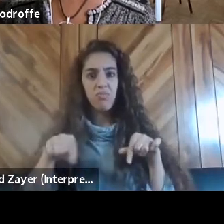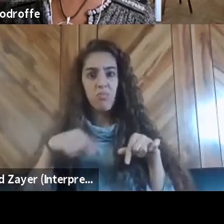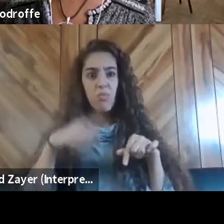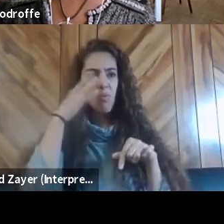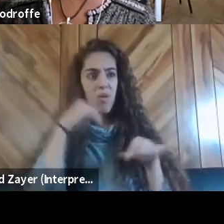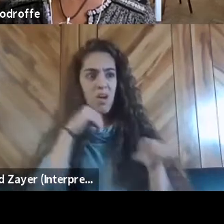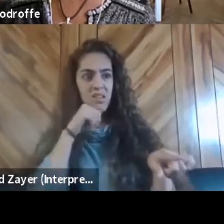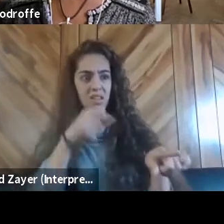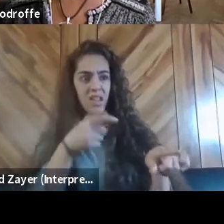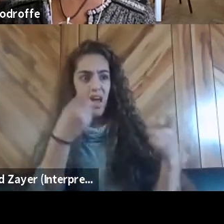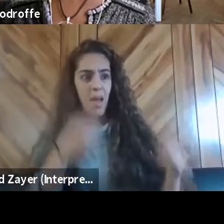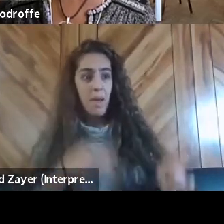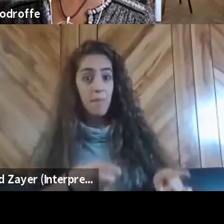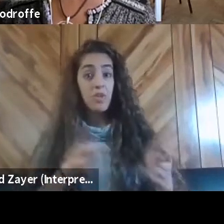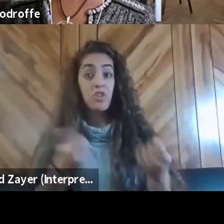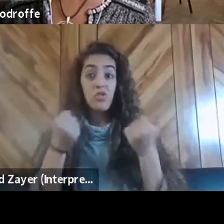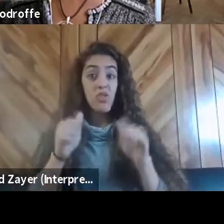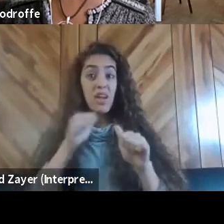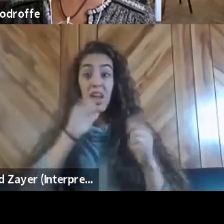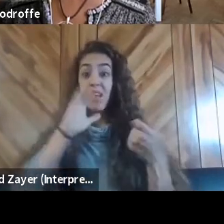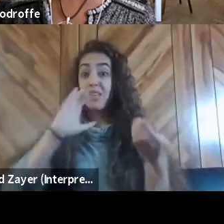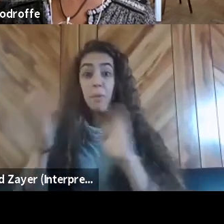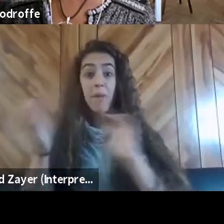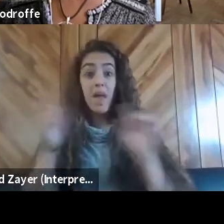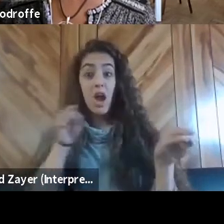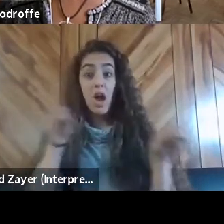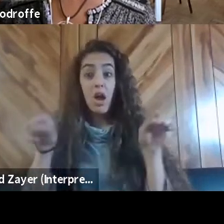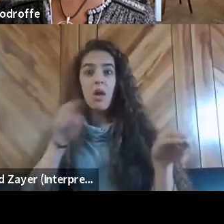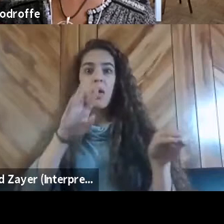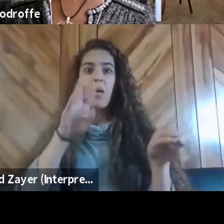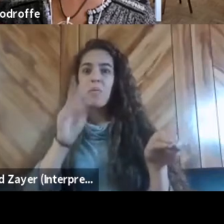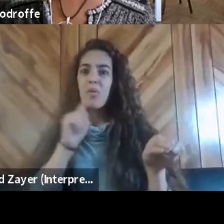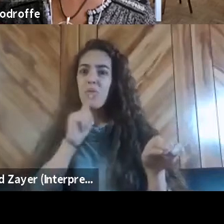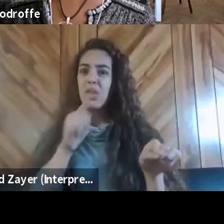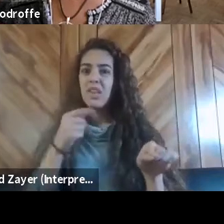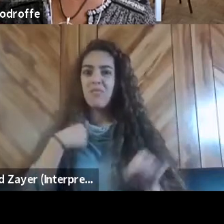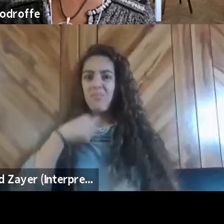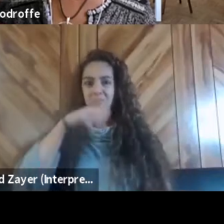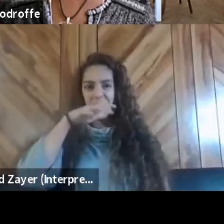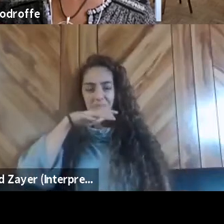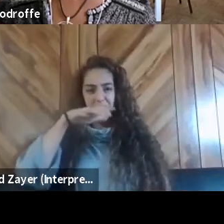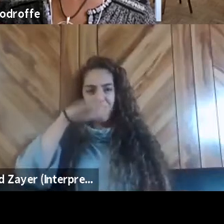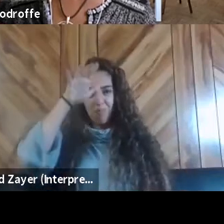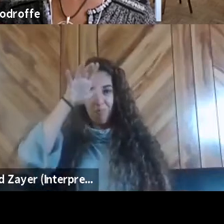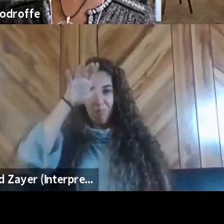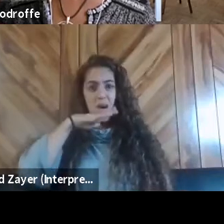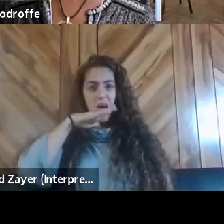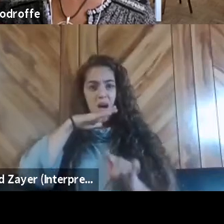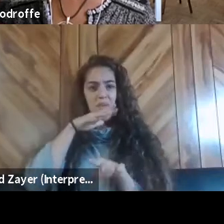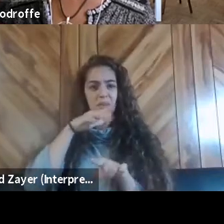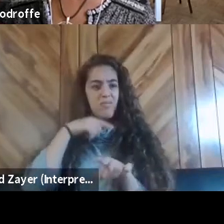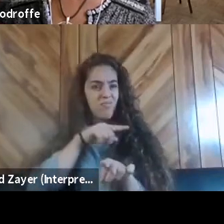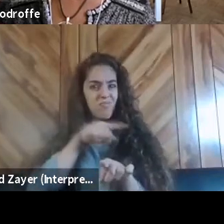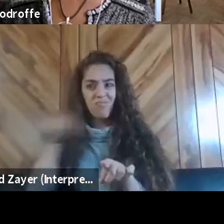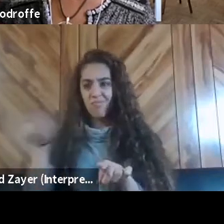children because they tell you don't compare them but You can't help as a parent say, Well, why isn't she hitting this? or Why